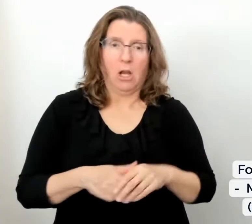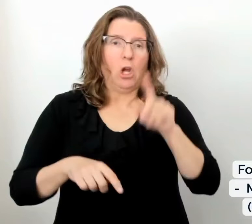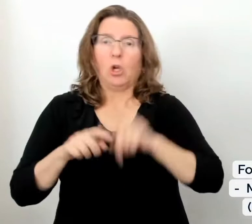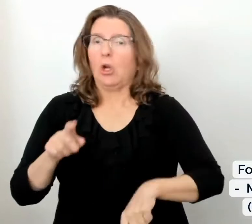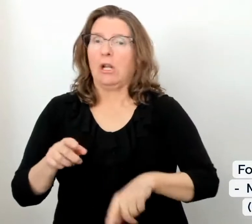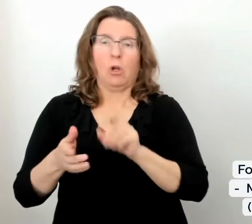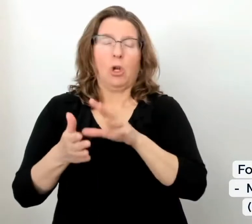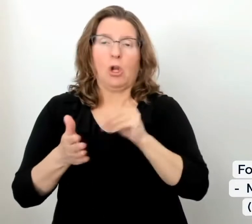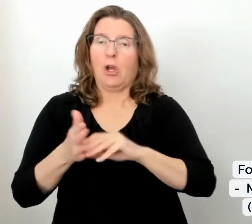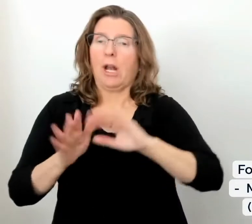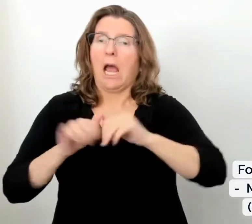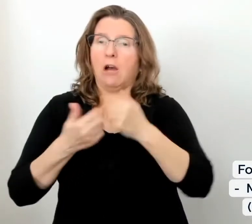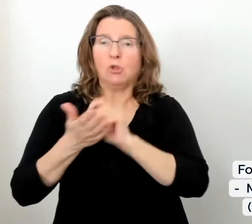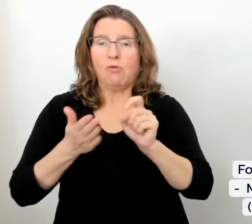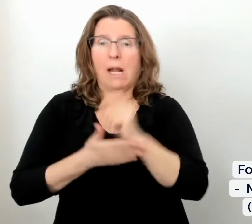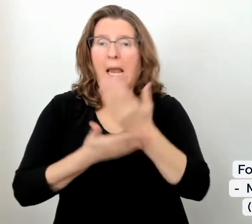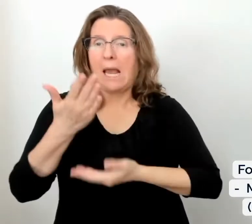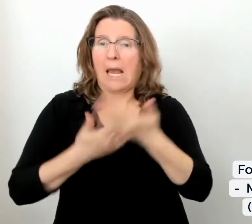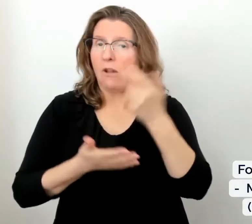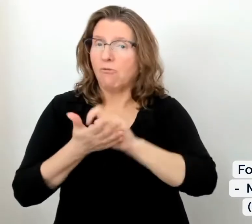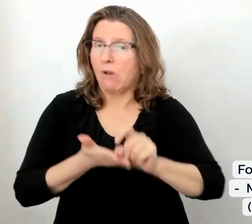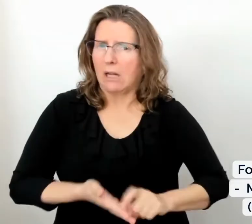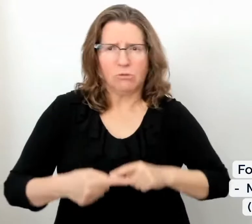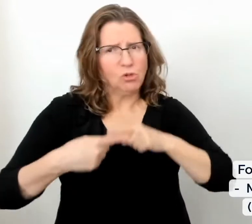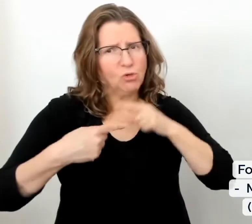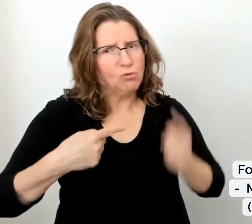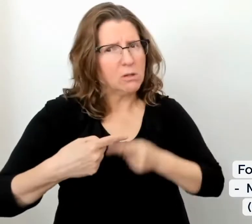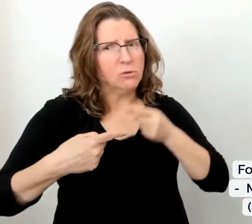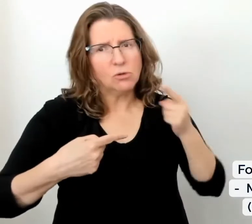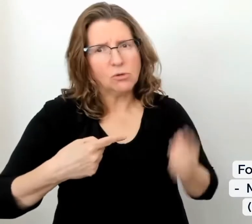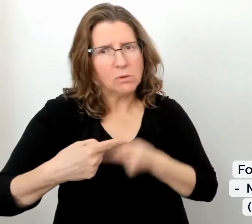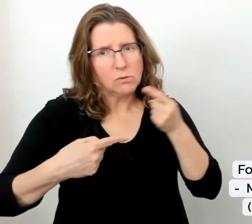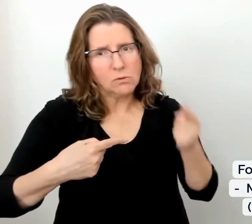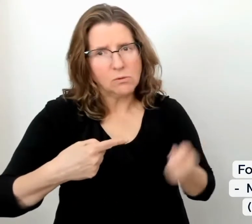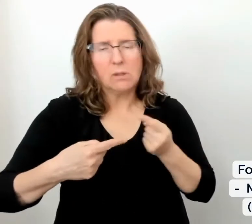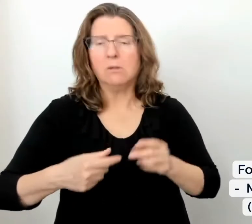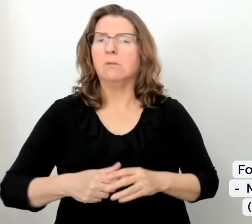Copying from the board does look like this! They truly struggle with the physical act of writing.